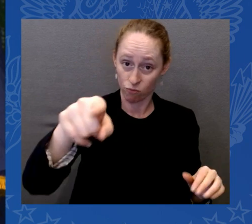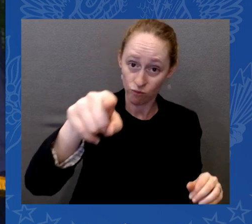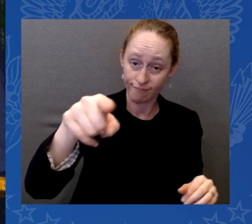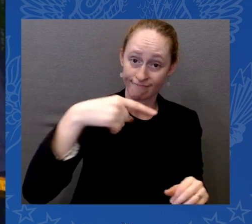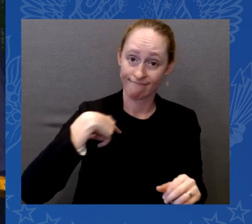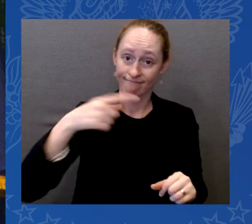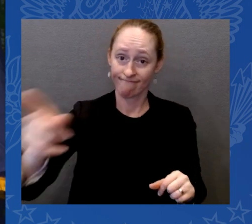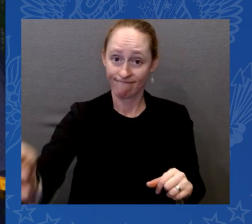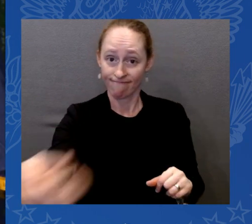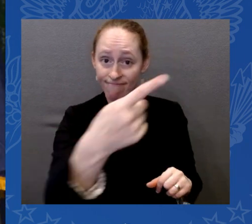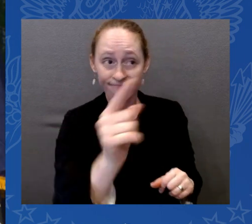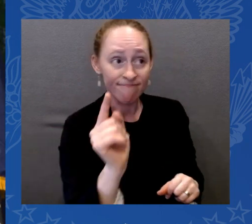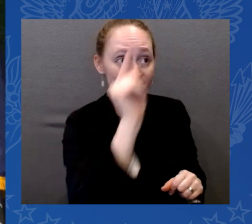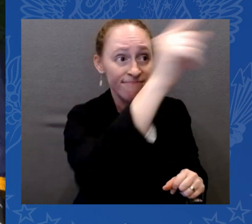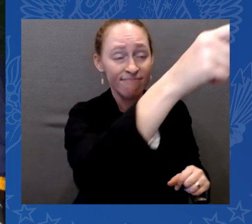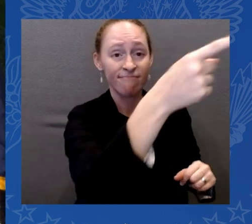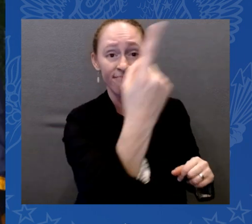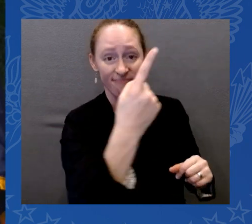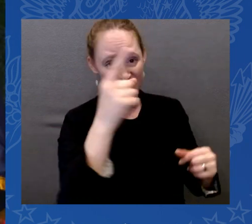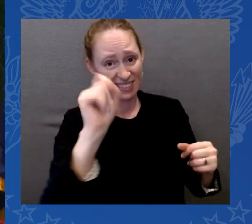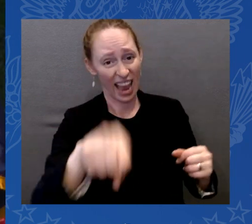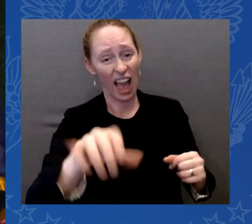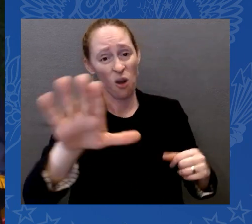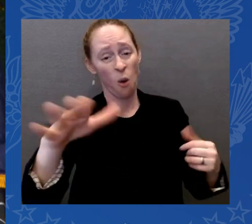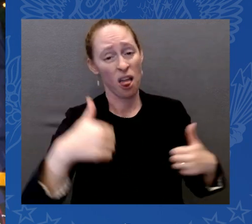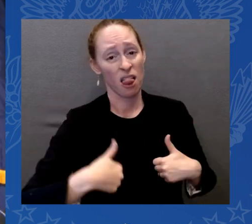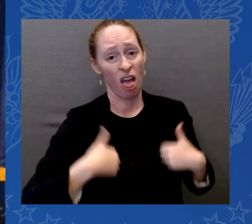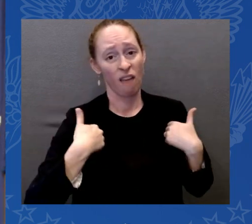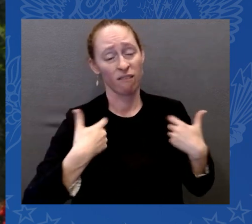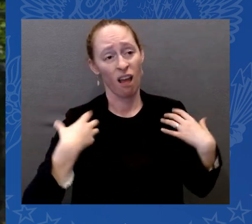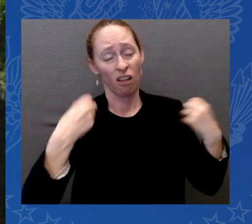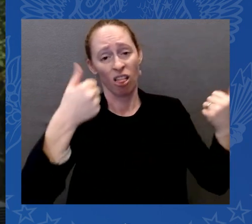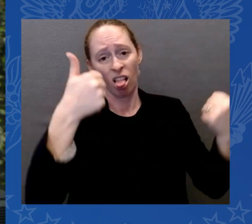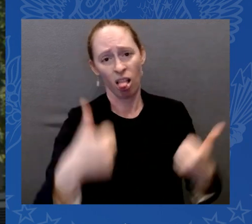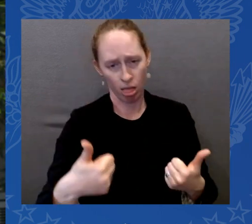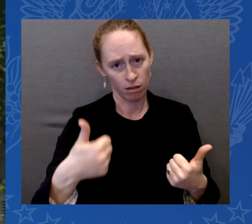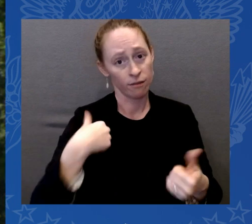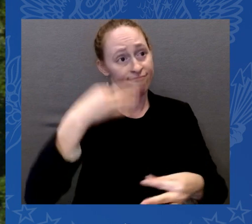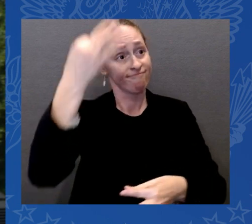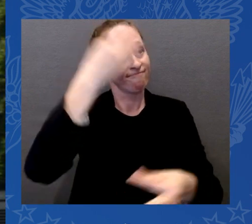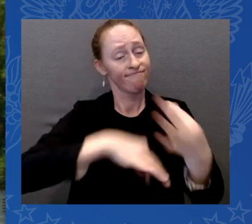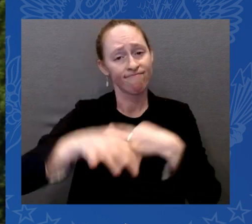and we take care of them and their families when they come home, and we're going to do that. We're going to do that.